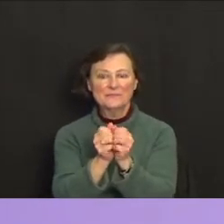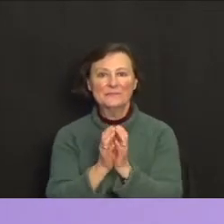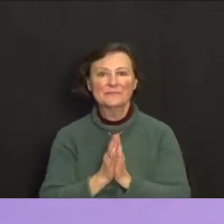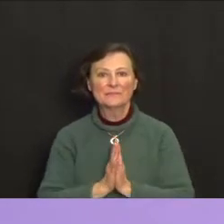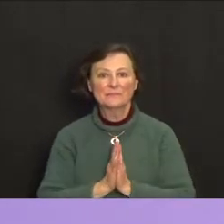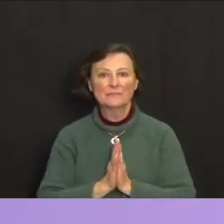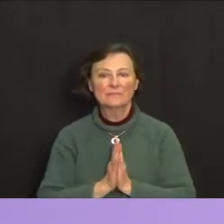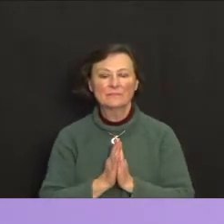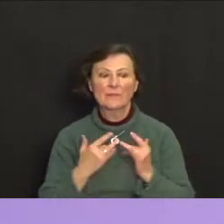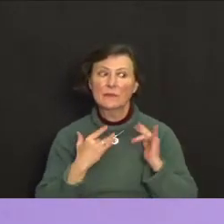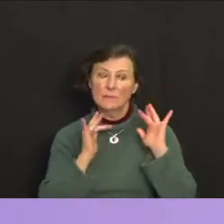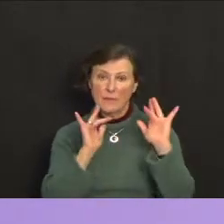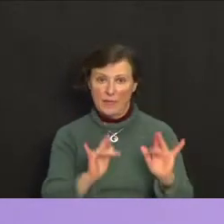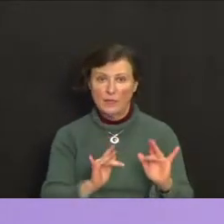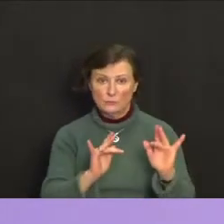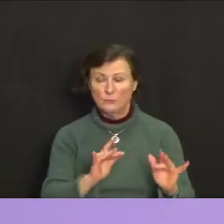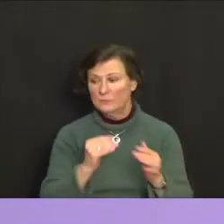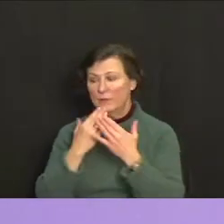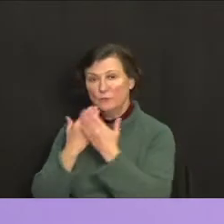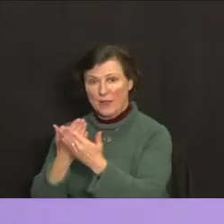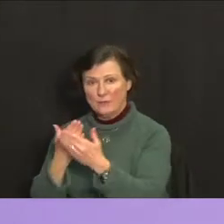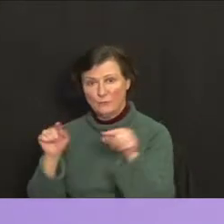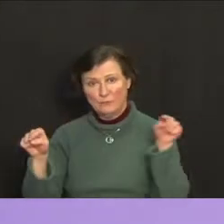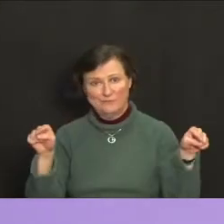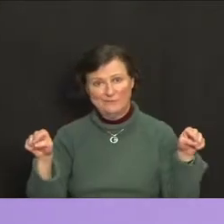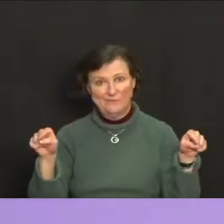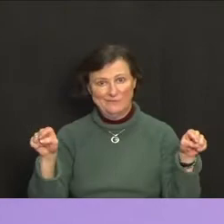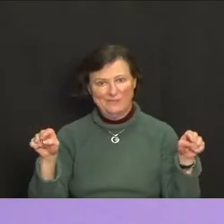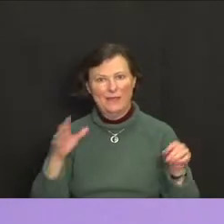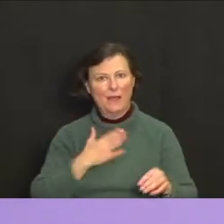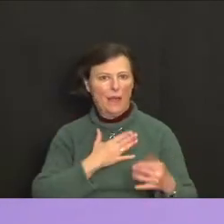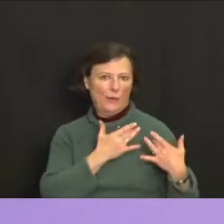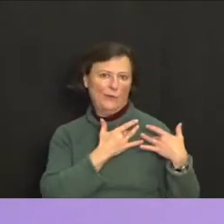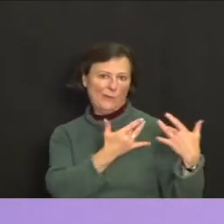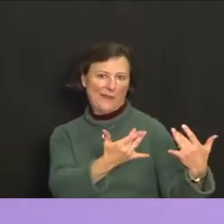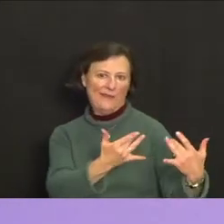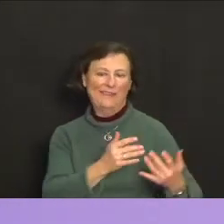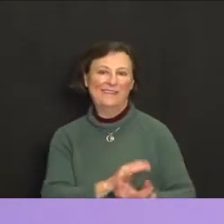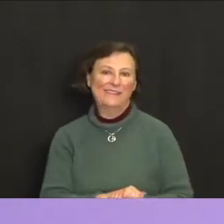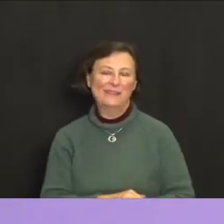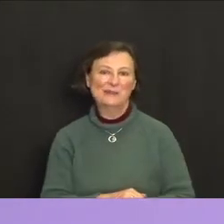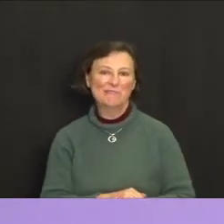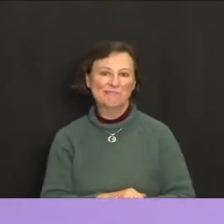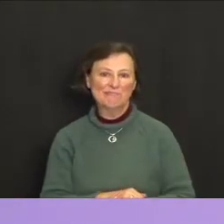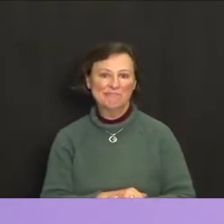Compassion and Gratitude is our way.